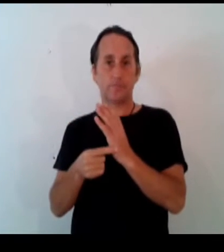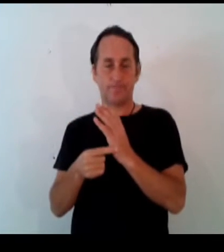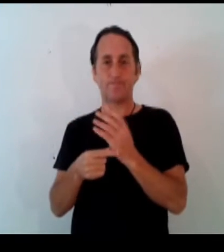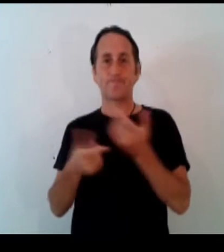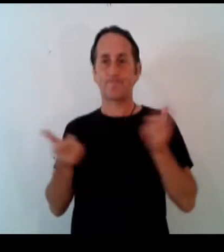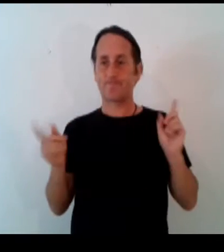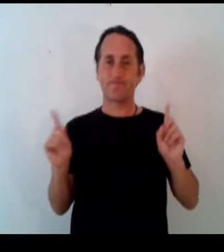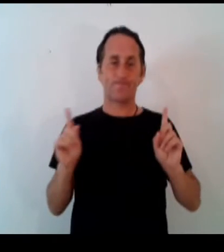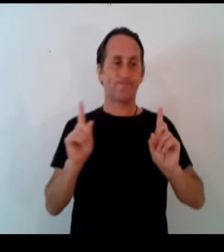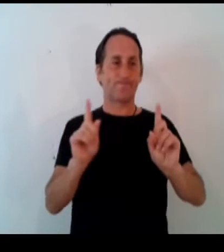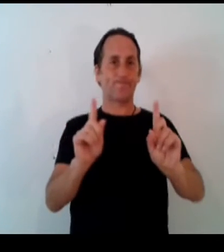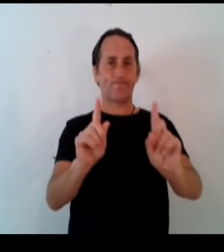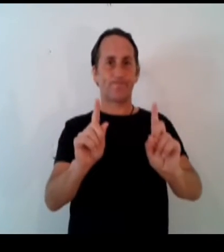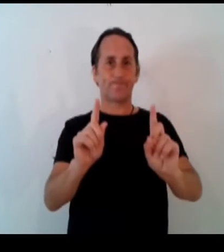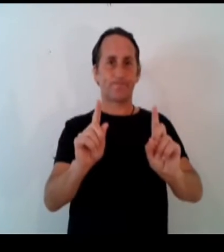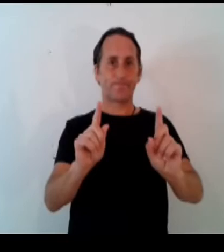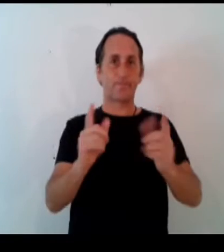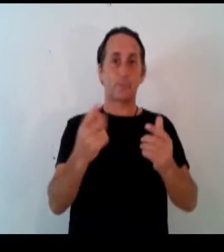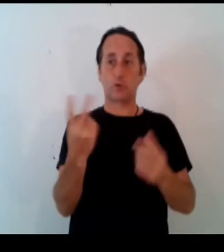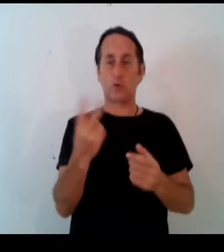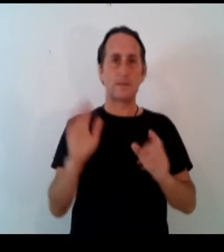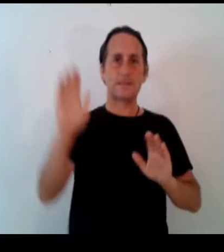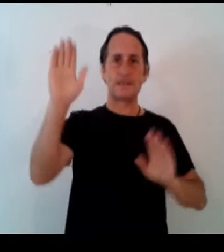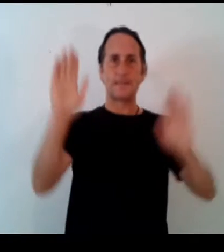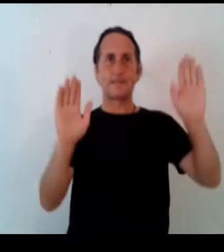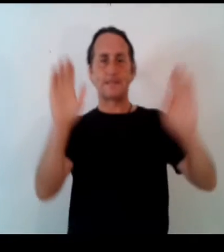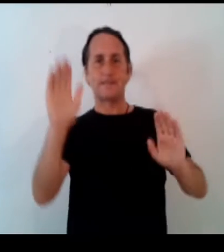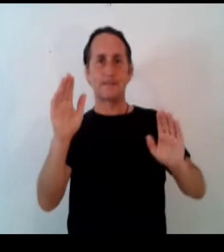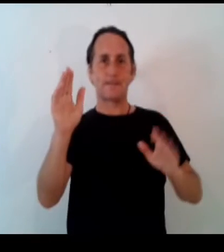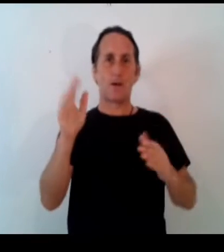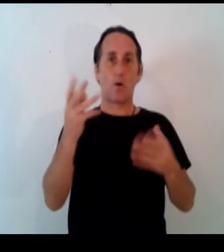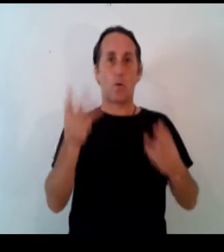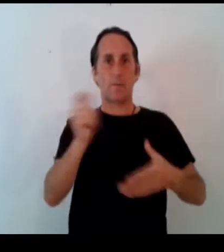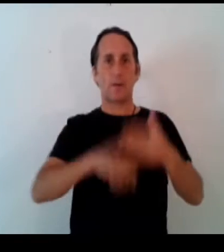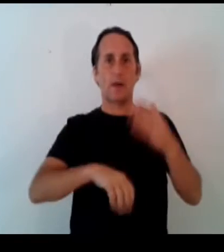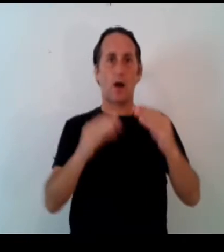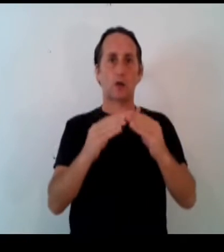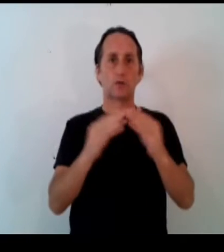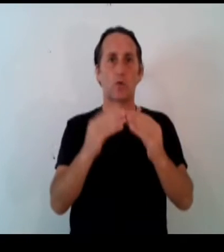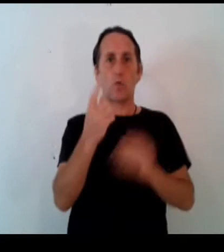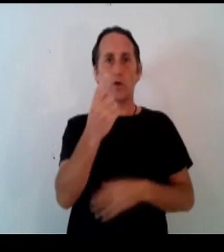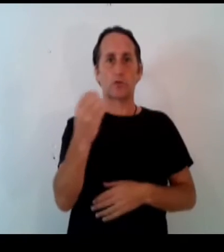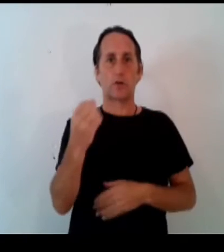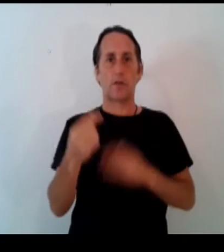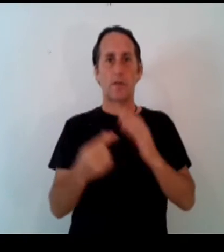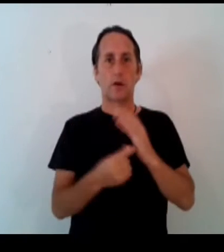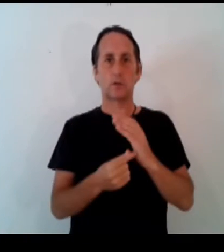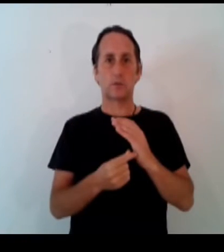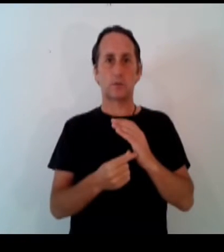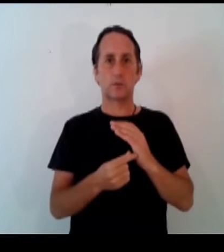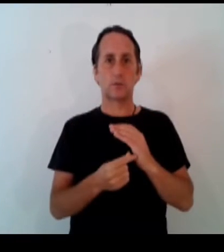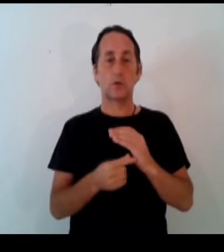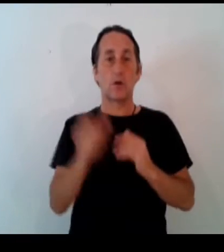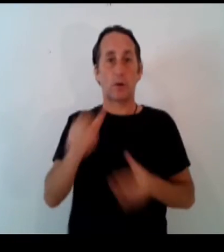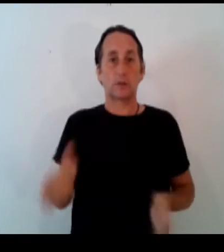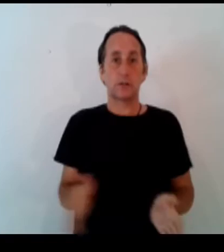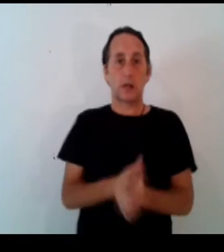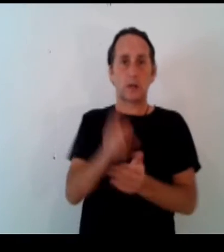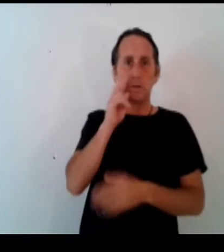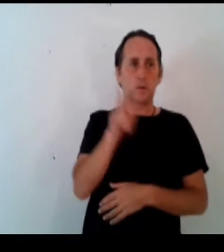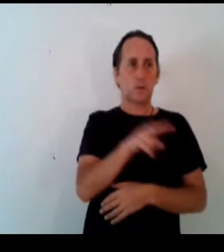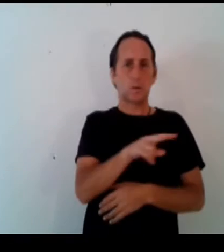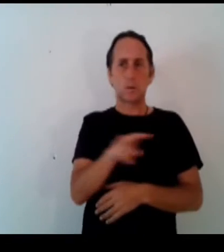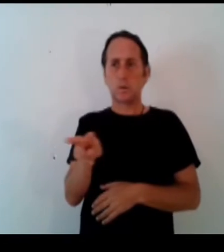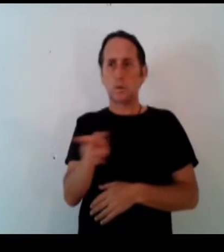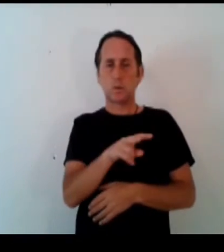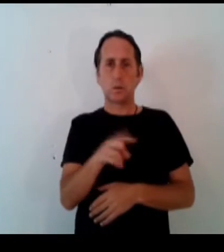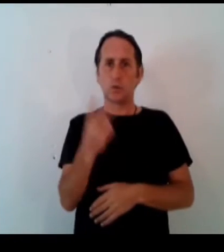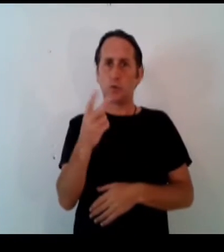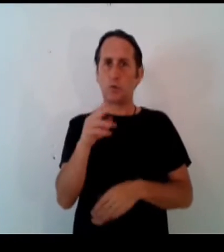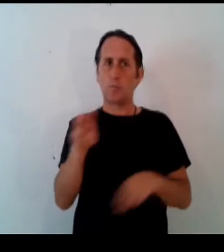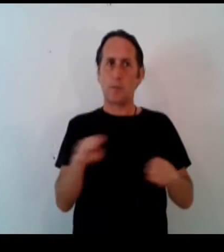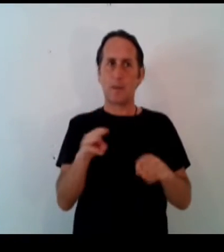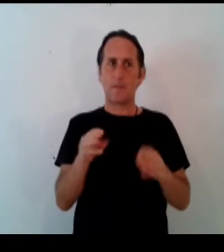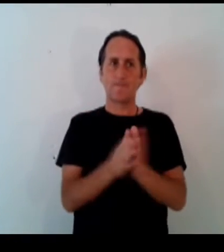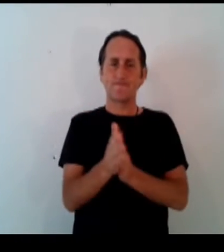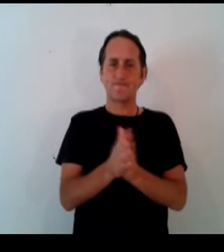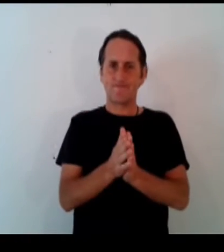Now they go along and the 2 people bid for the house at €100,000 so it comes back that there's 2 people bidding and automatically of course